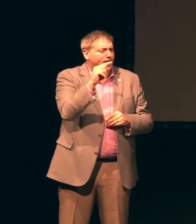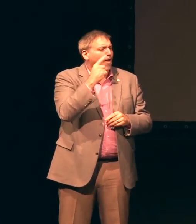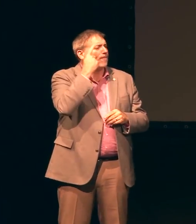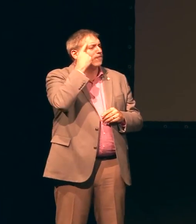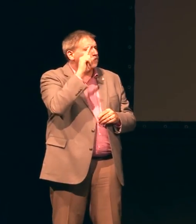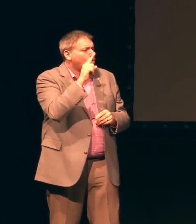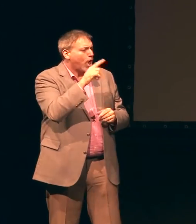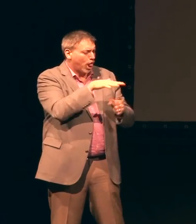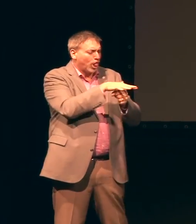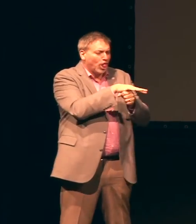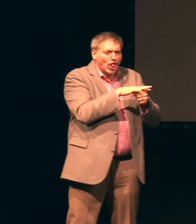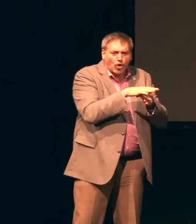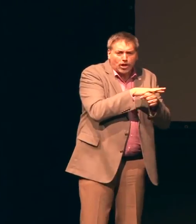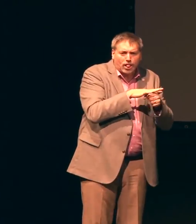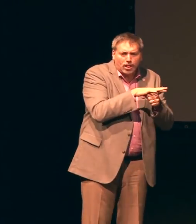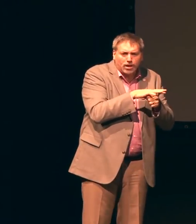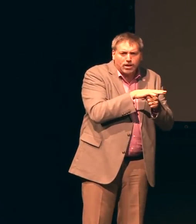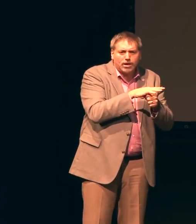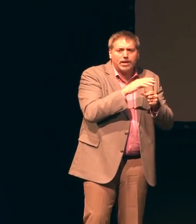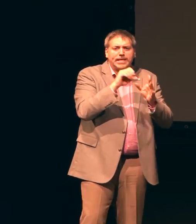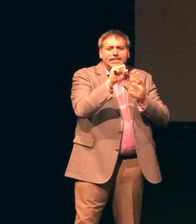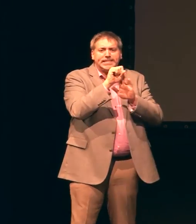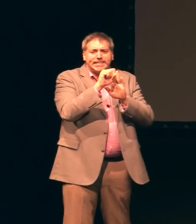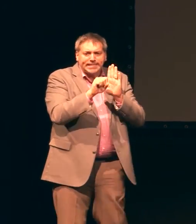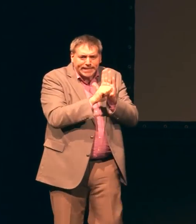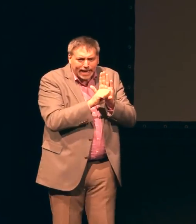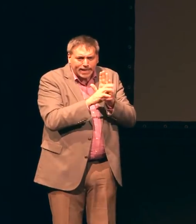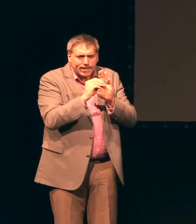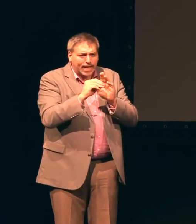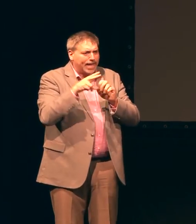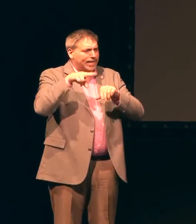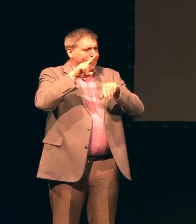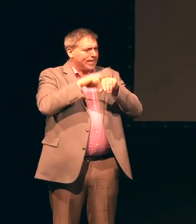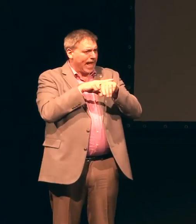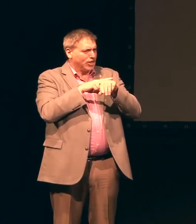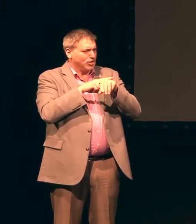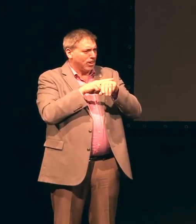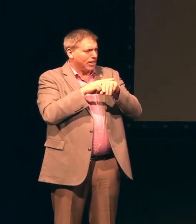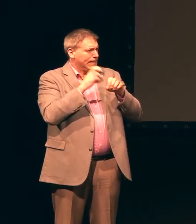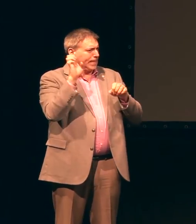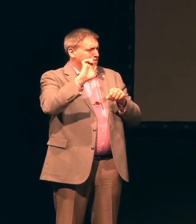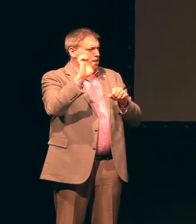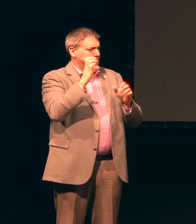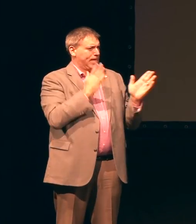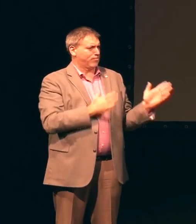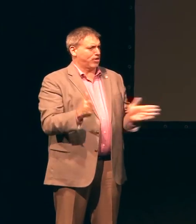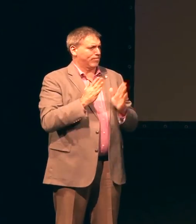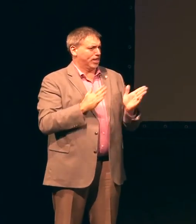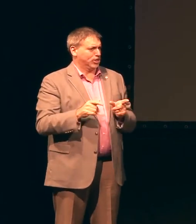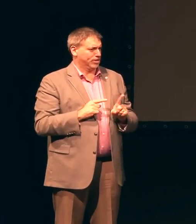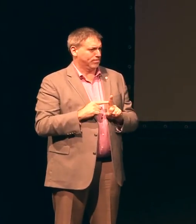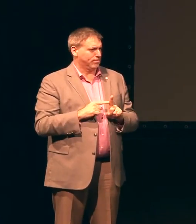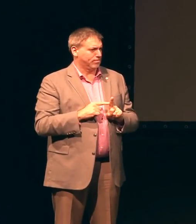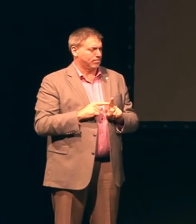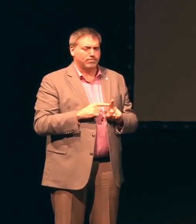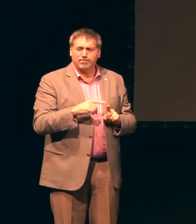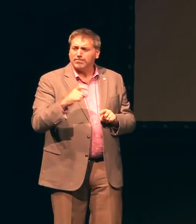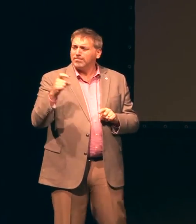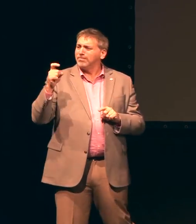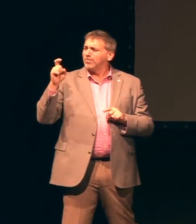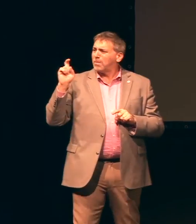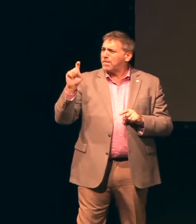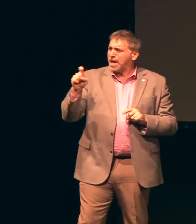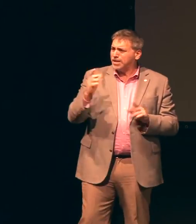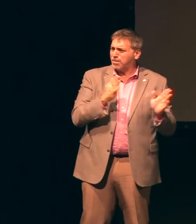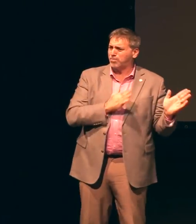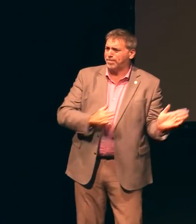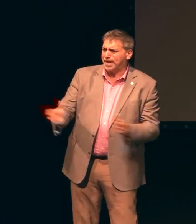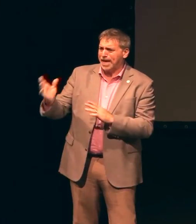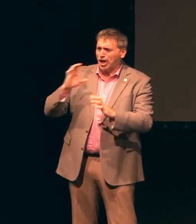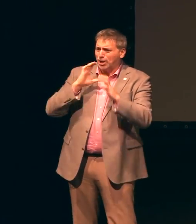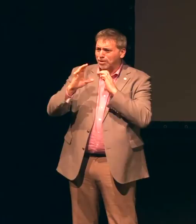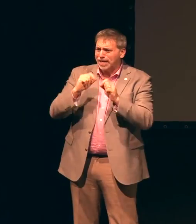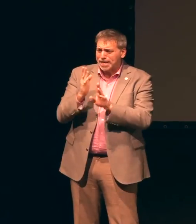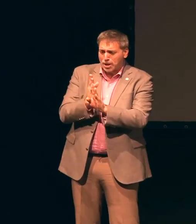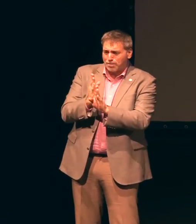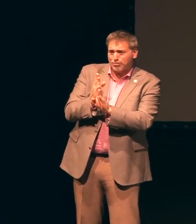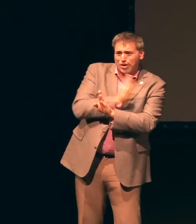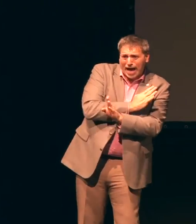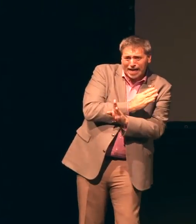tool kit, for local, state and national emergency preparedness. Have you to prepare